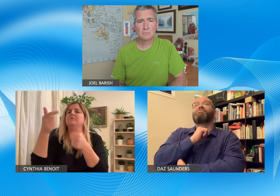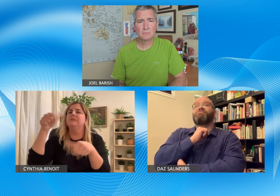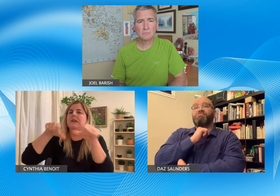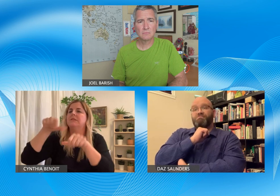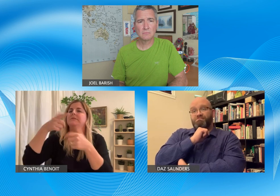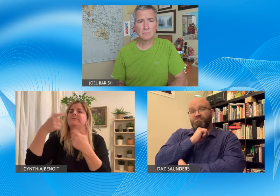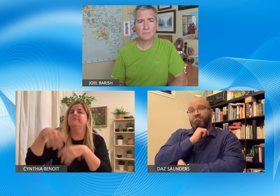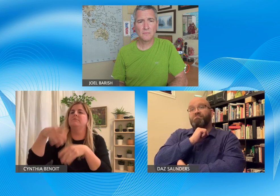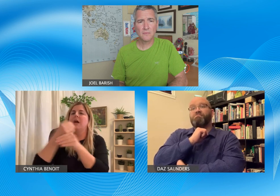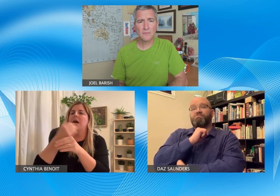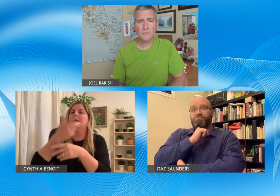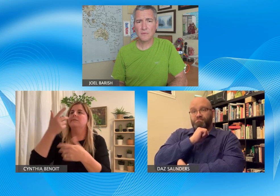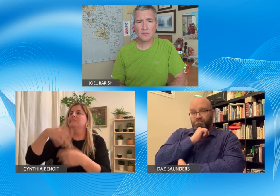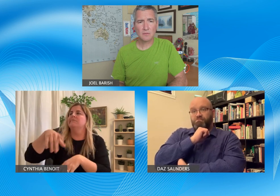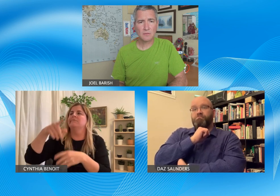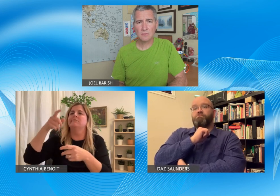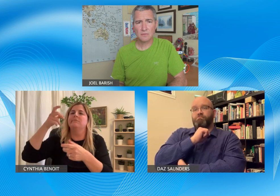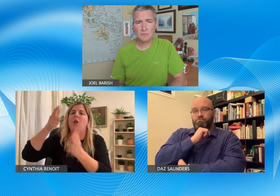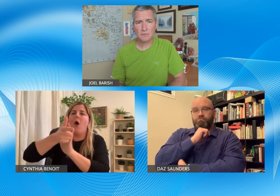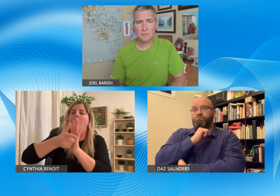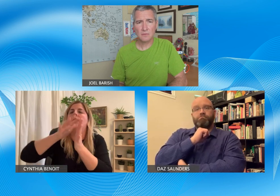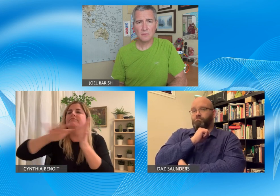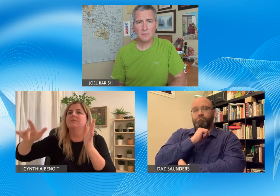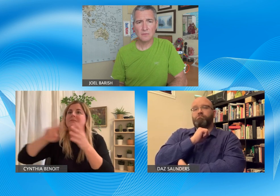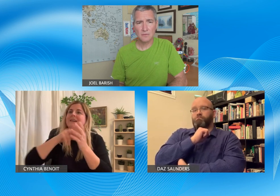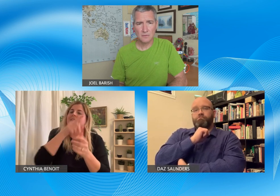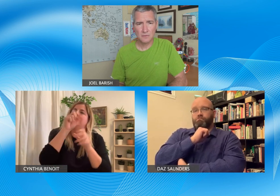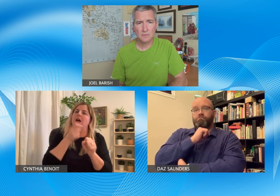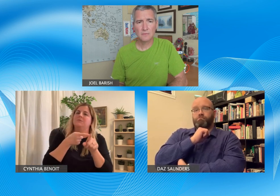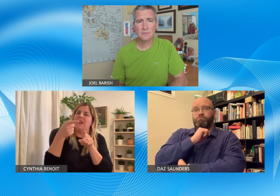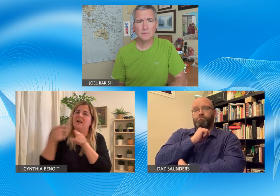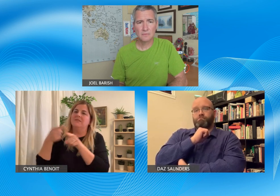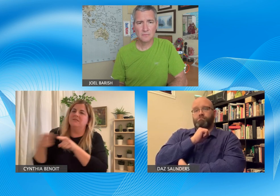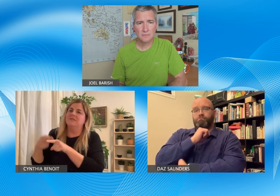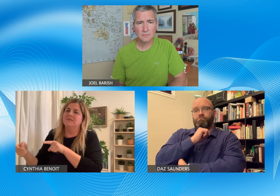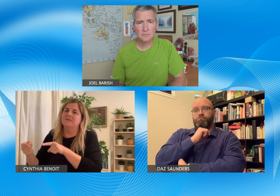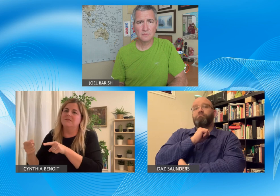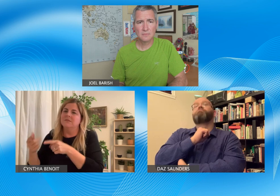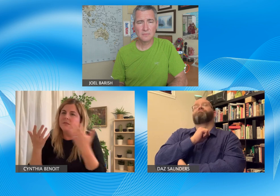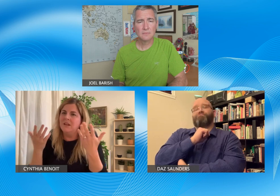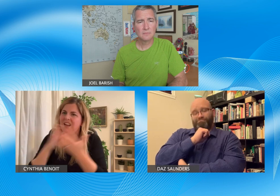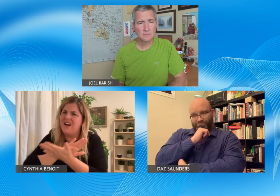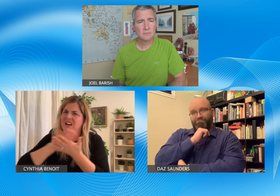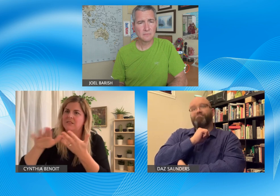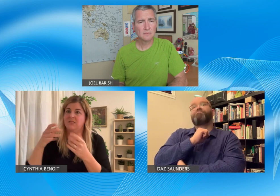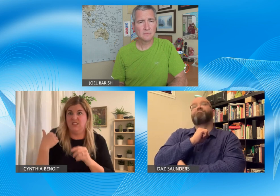like math, science or even law.